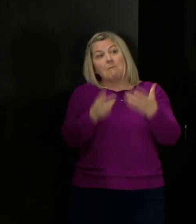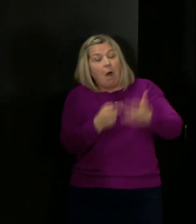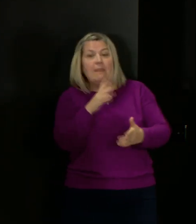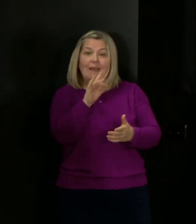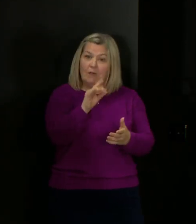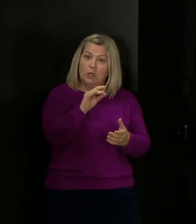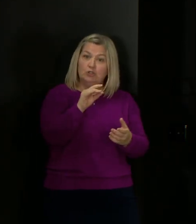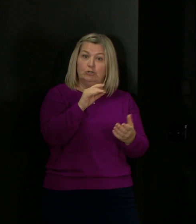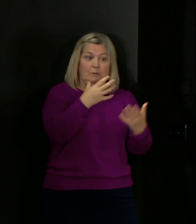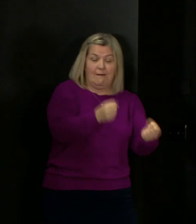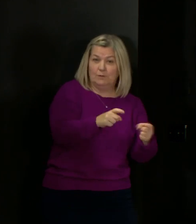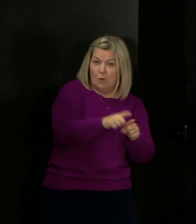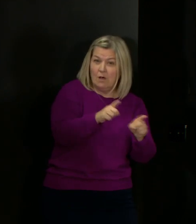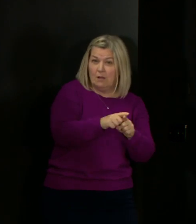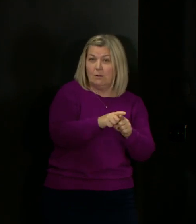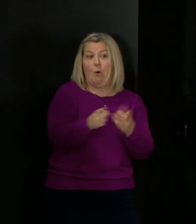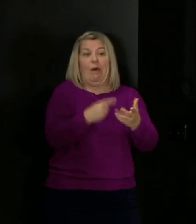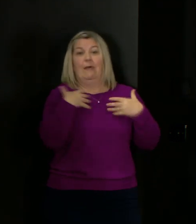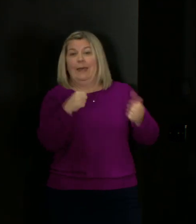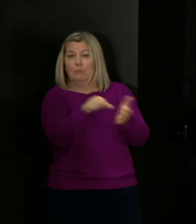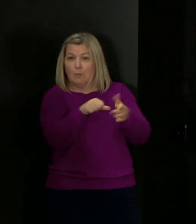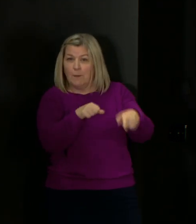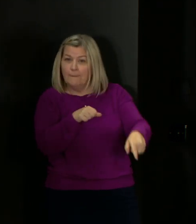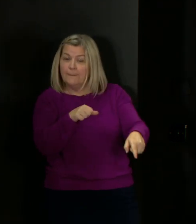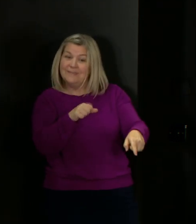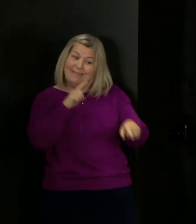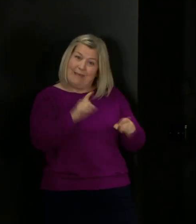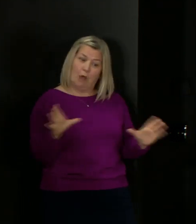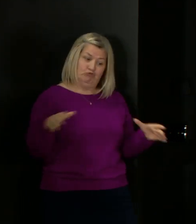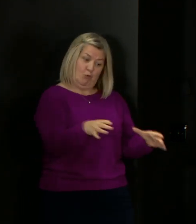health problems too. This group should be prioritised for anticipatory care